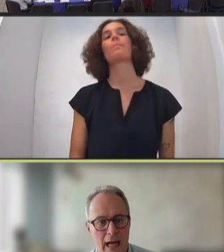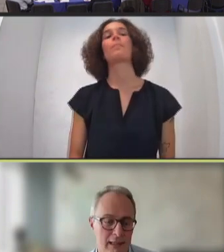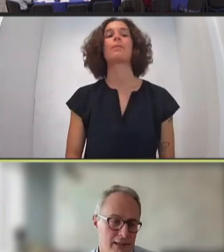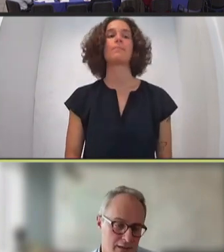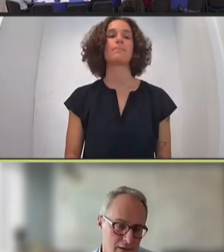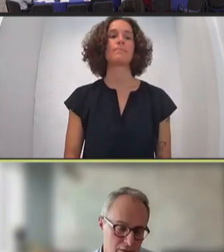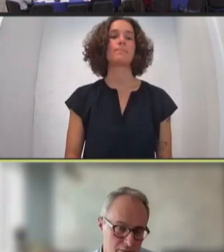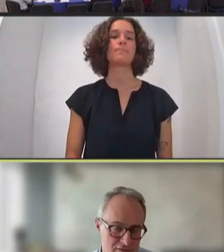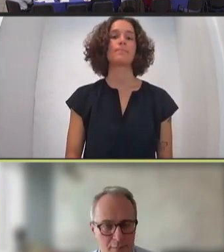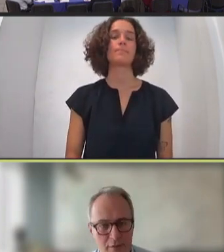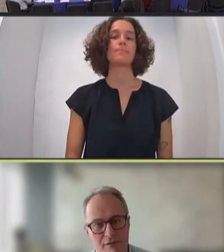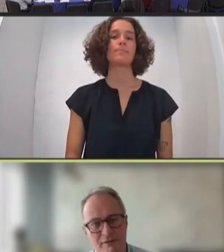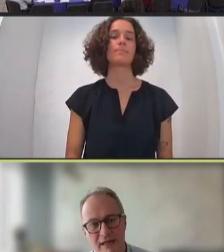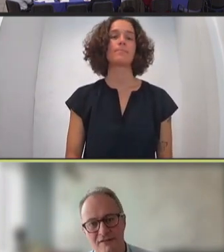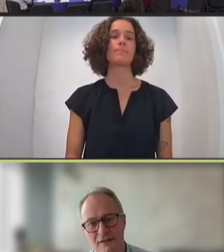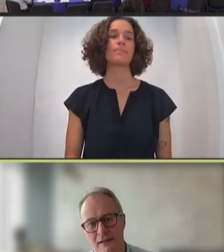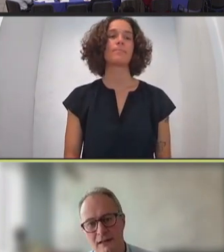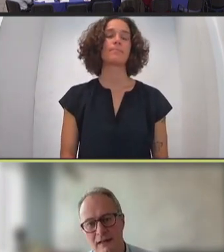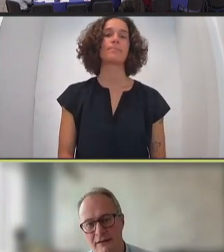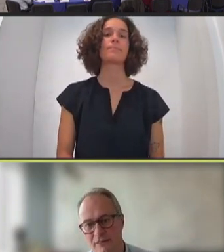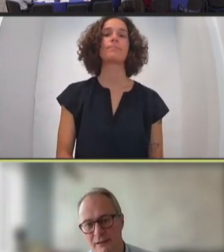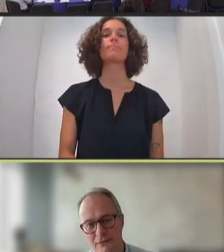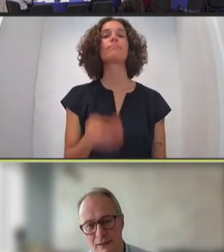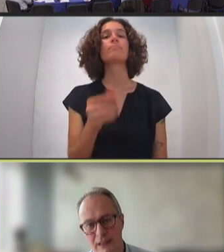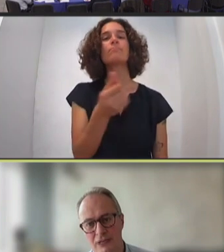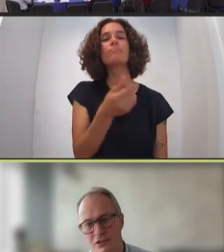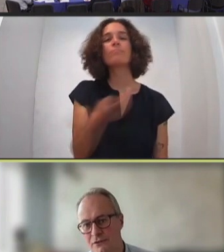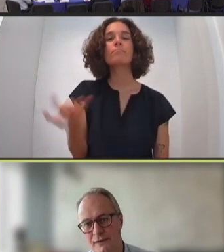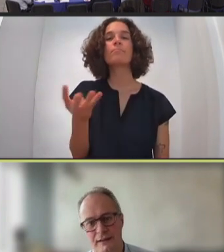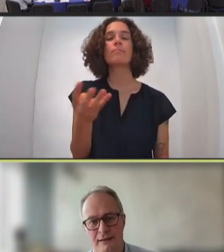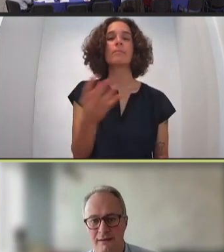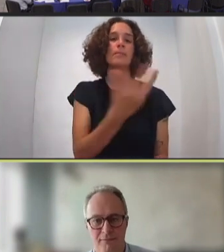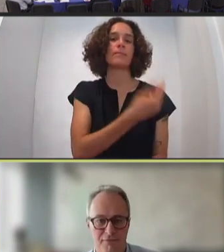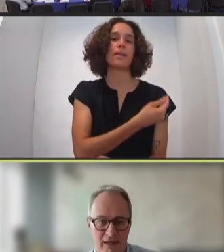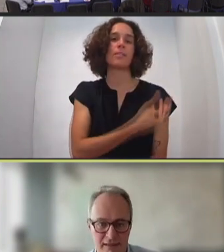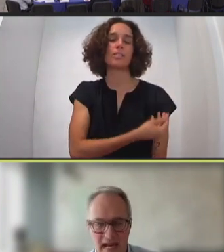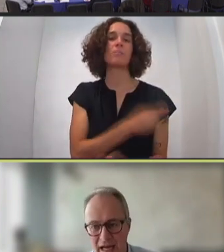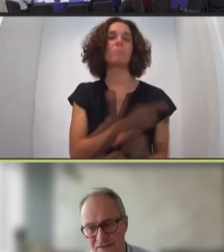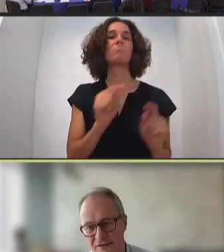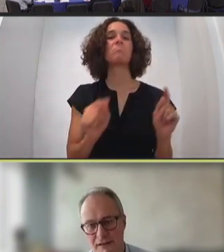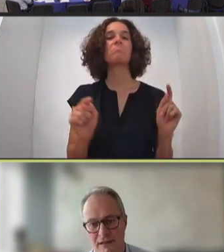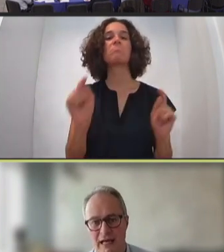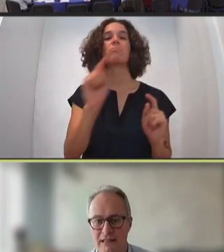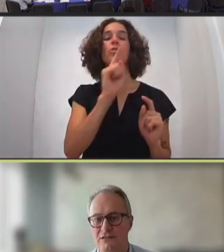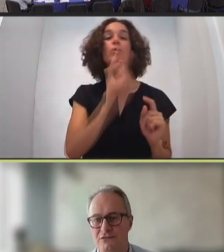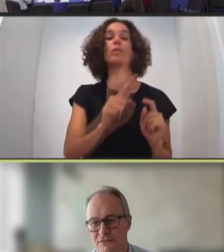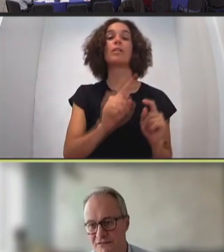And then, you know, some of the vaccine that has been really generated a fantastic antigen